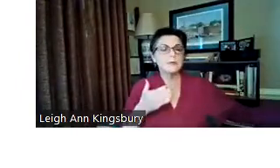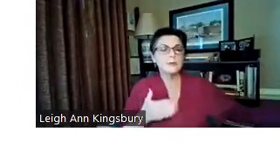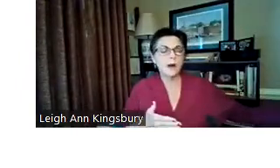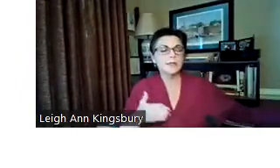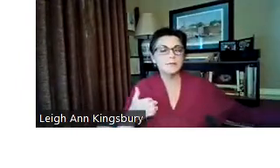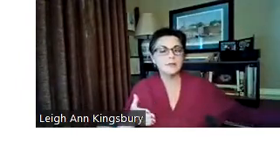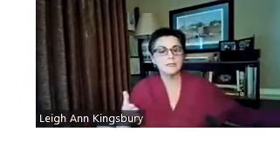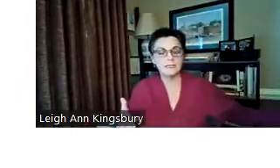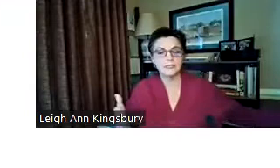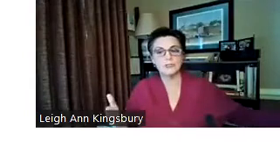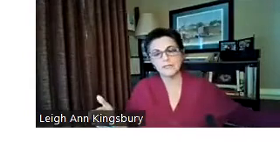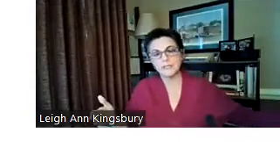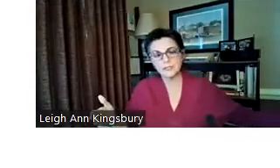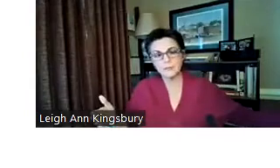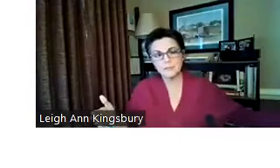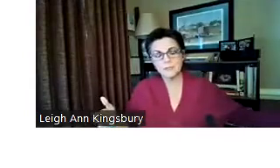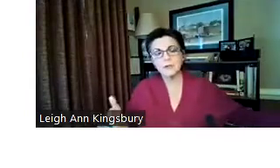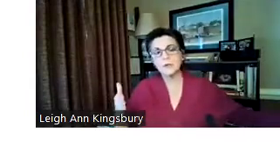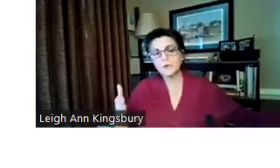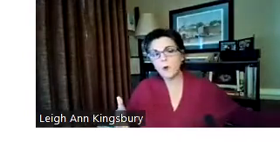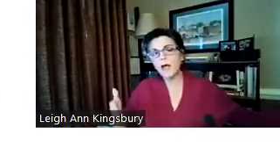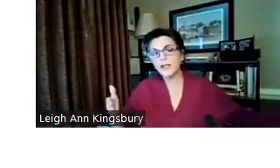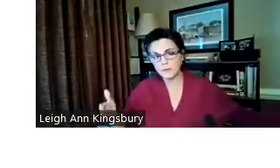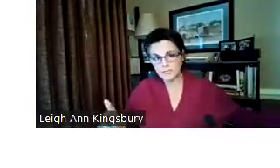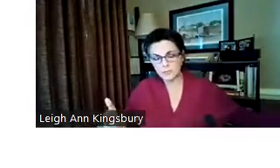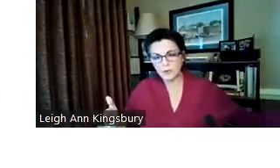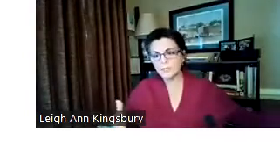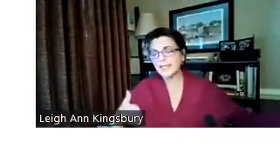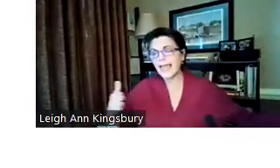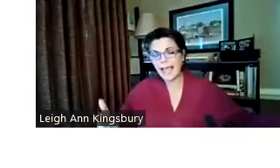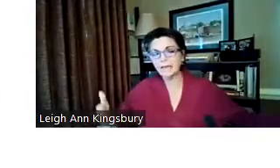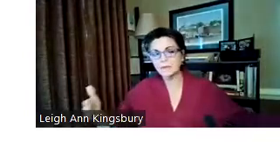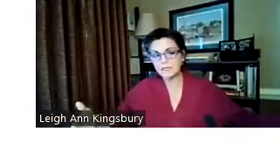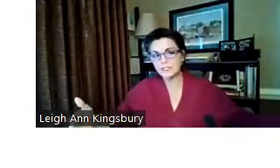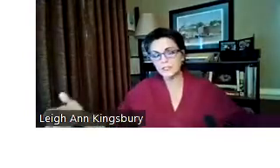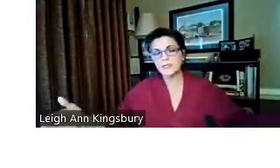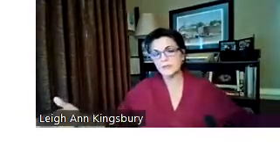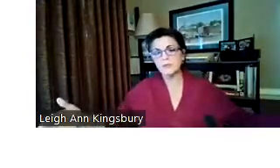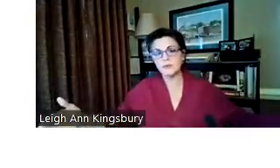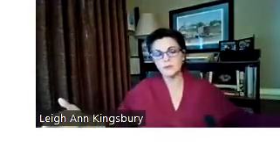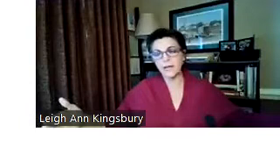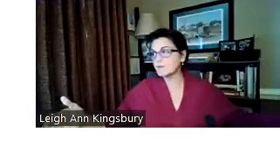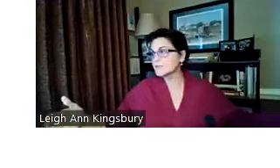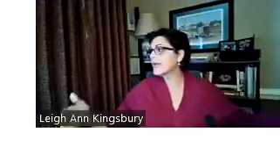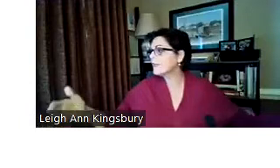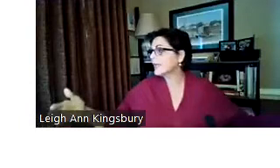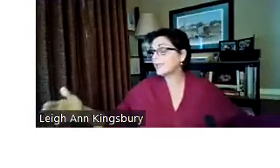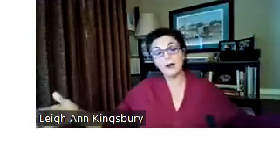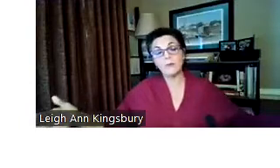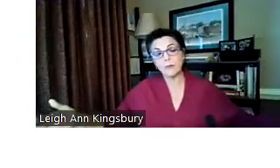we want to build intentional relationships. We want people to have relationships and people in their lives that can help them